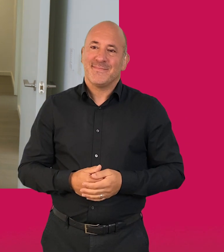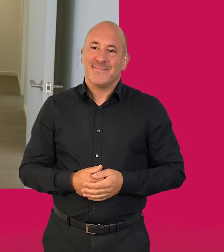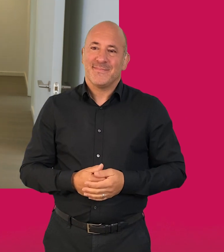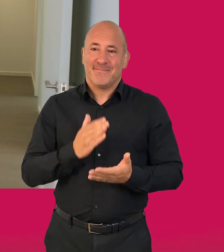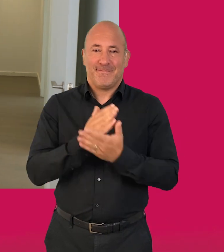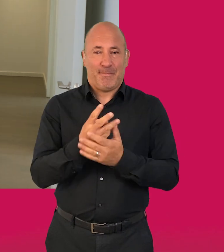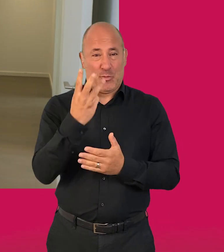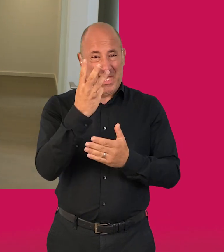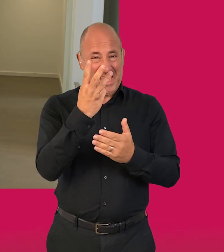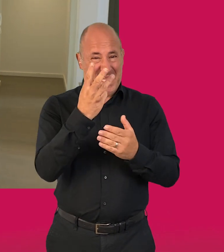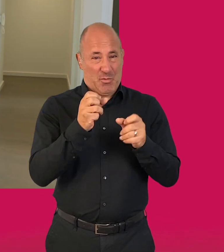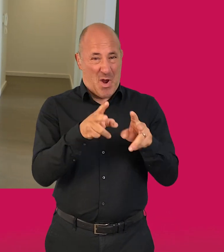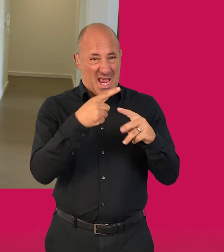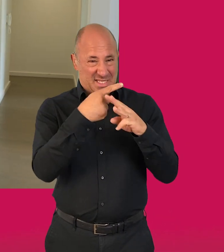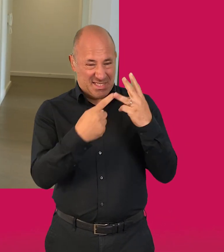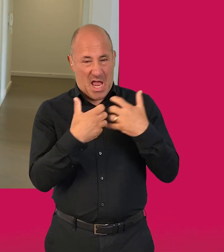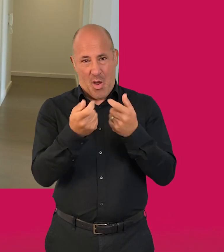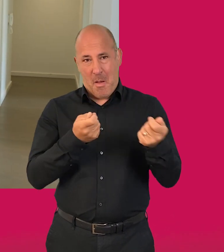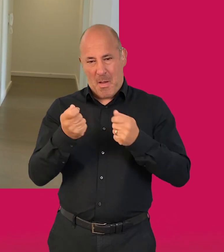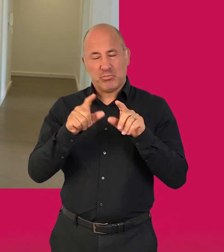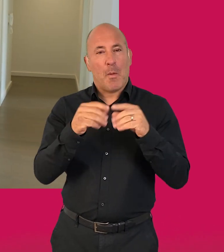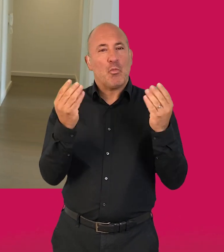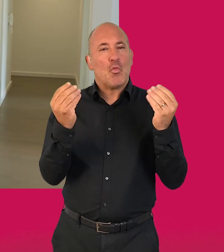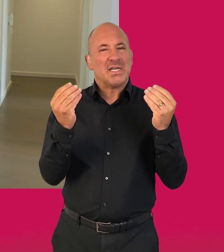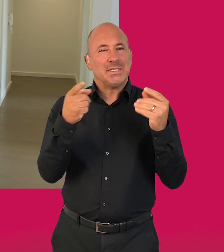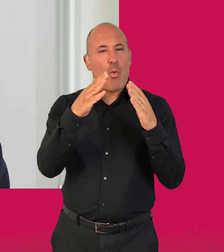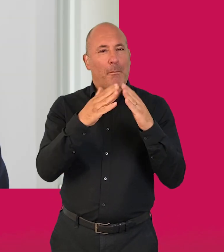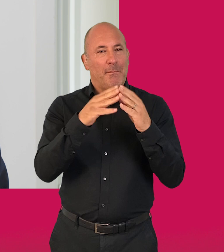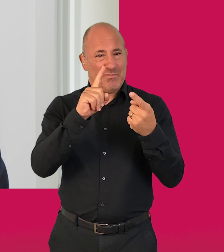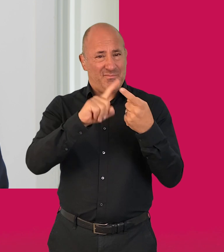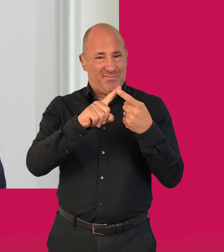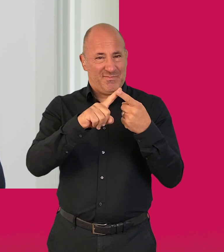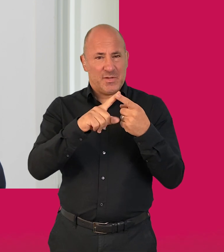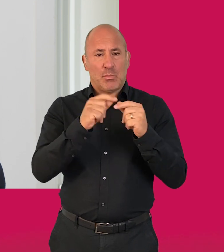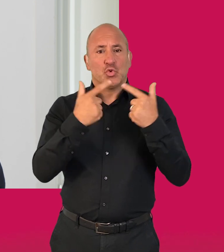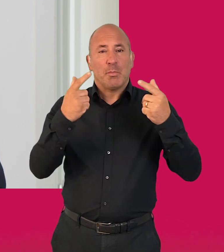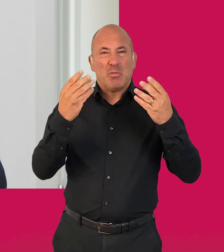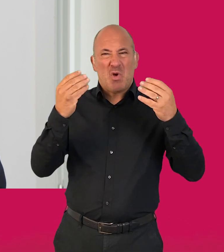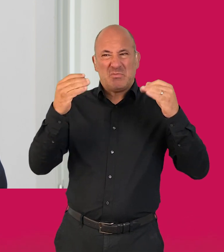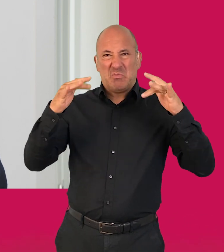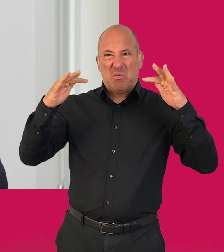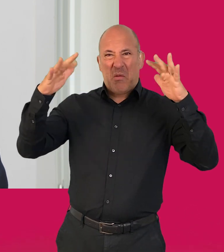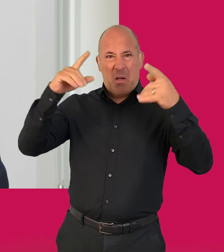There are three main ways to manage condensation in your home. 1: Stop excess moisture from building up.